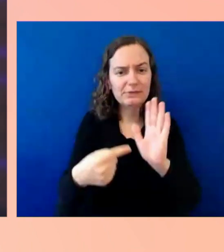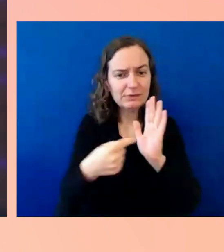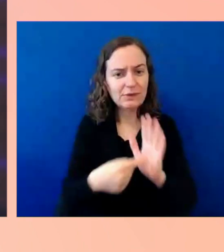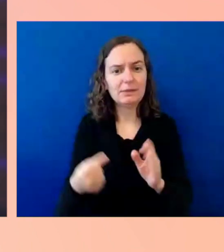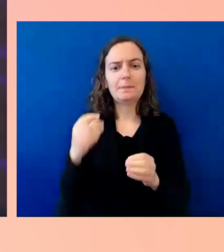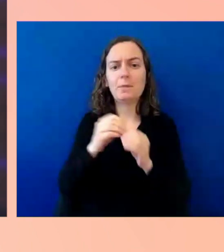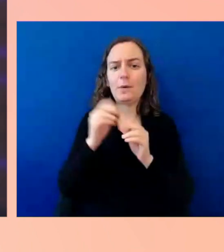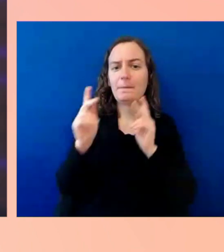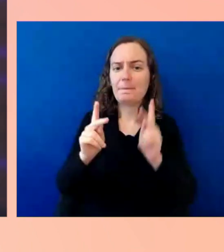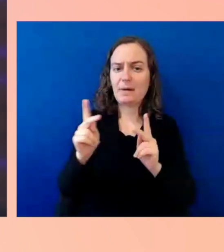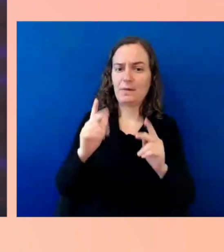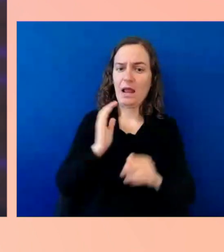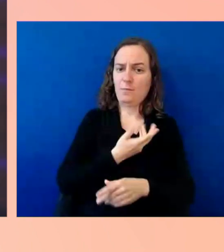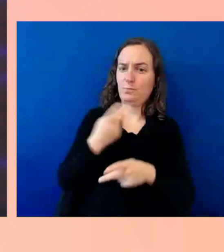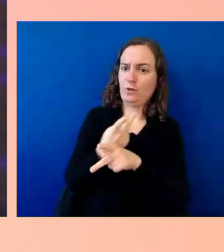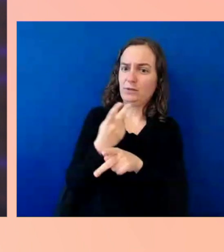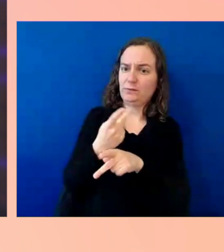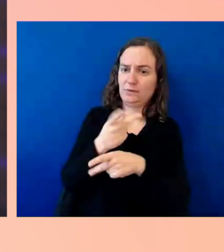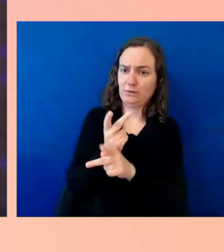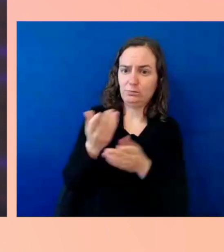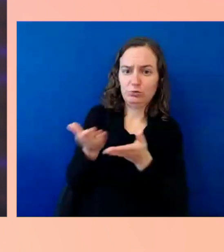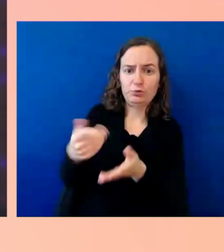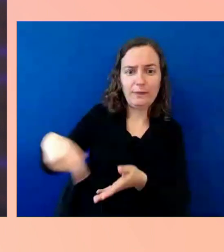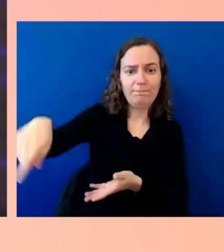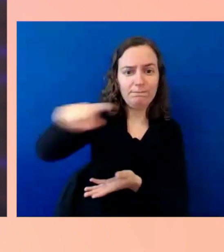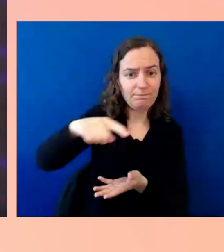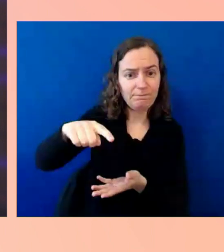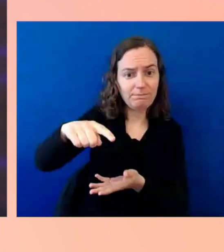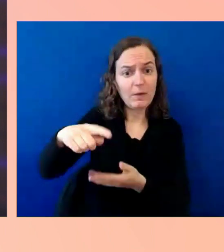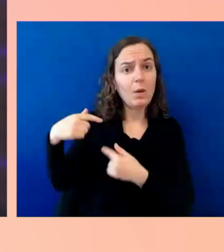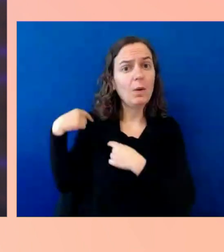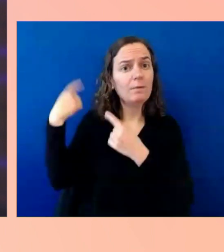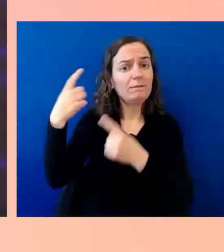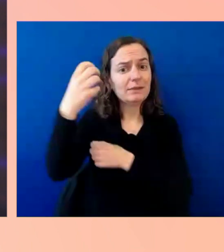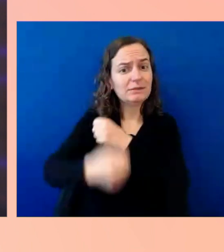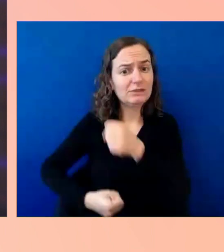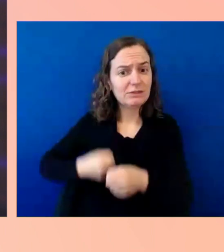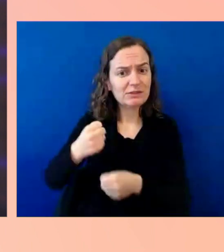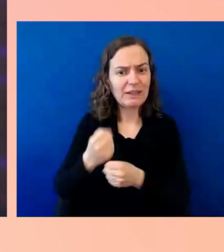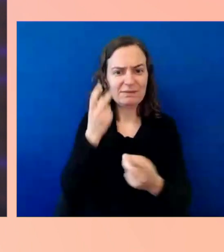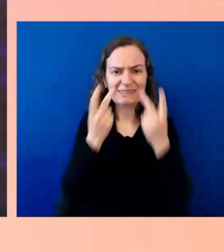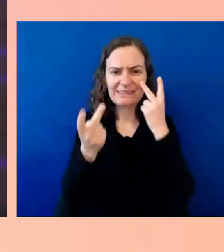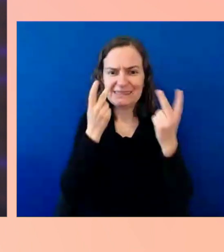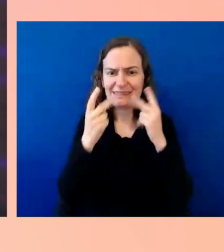Over the years, I've seen our teams iterate and improve on products like Visual Studio,